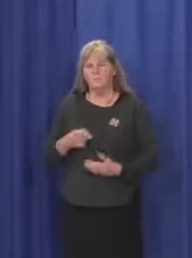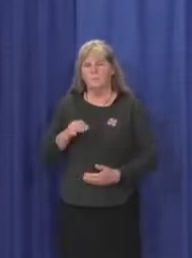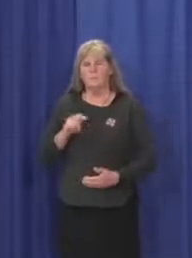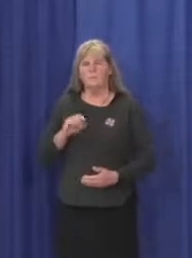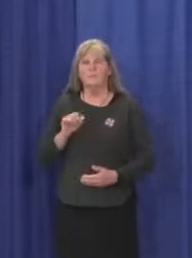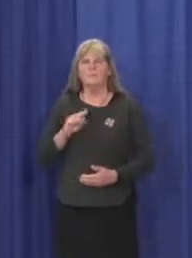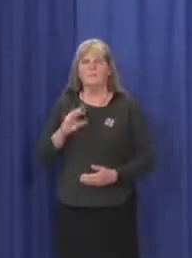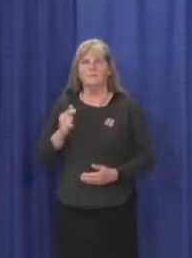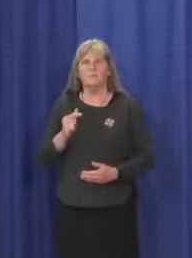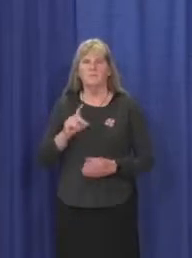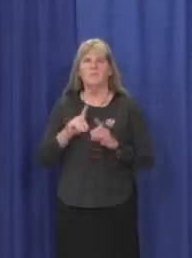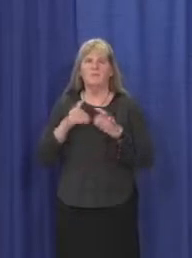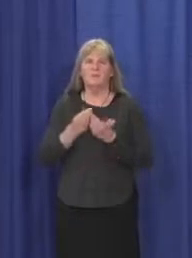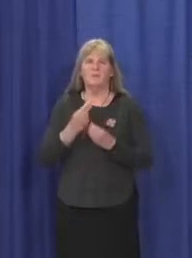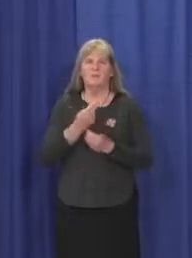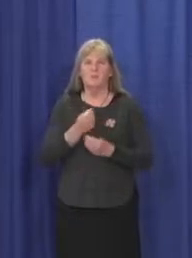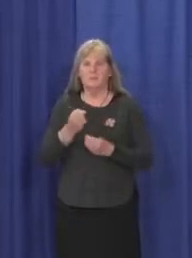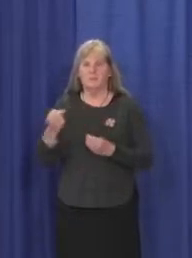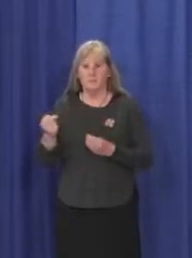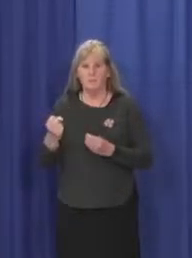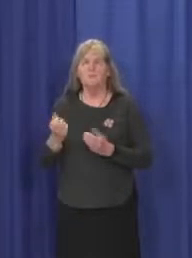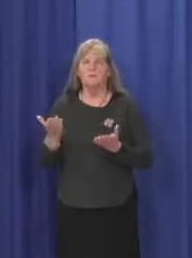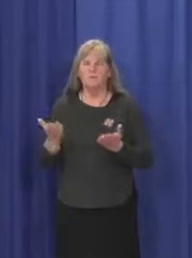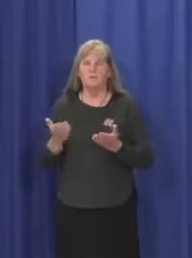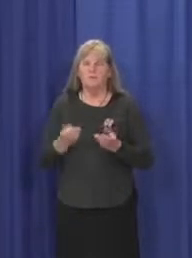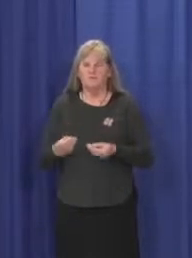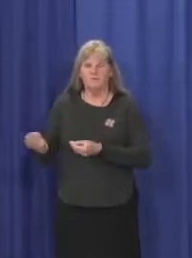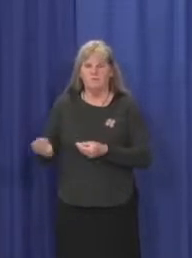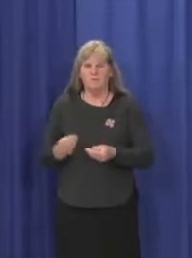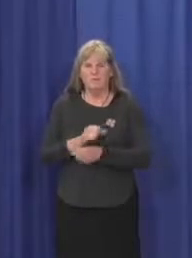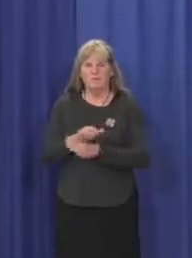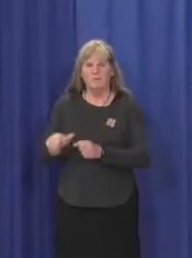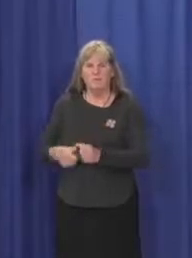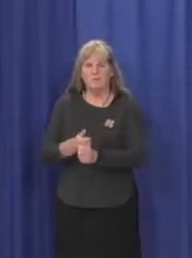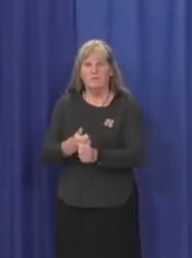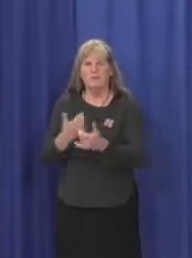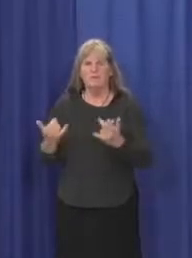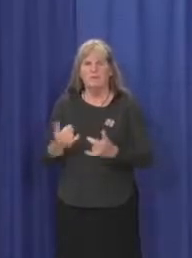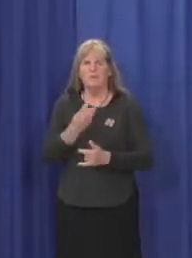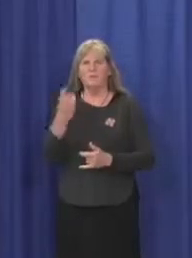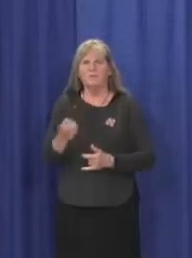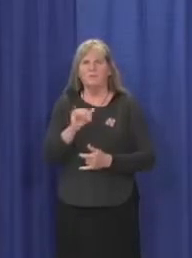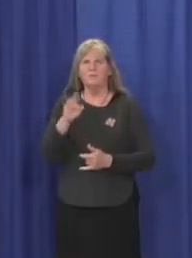Pat: I'm Pat Living with the Department of Health and social services and moderator